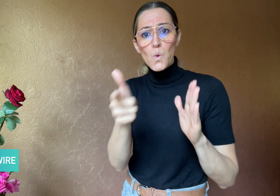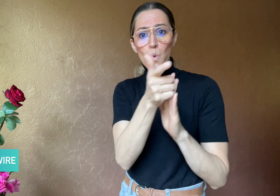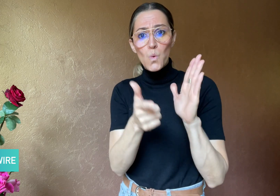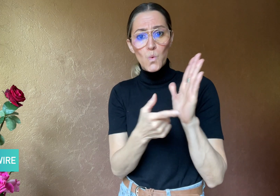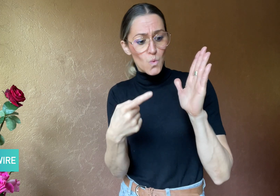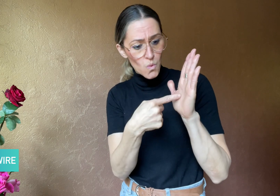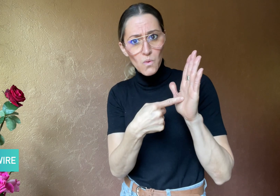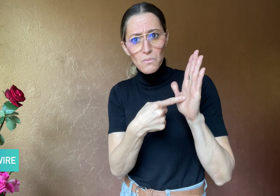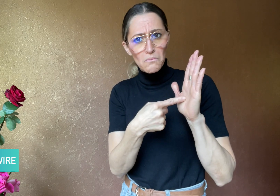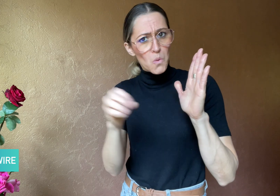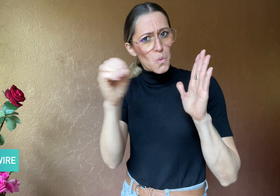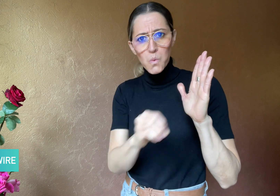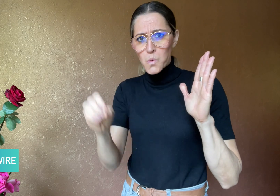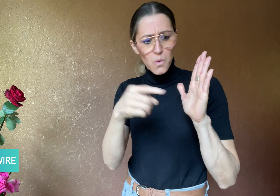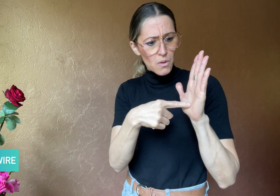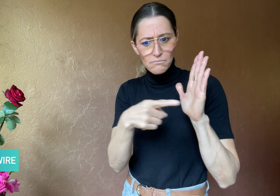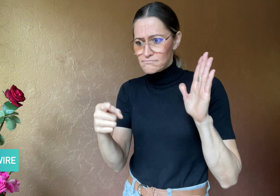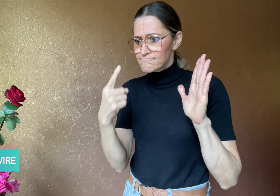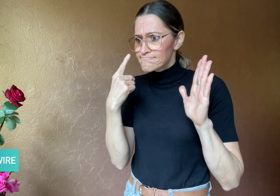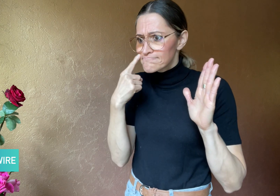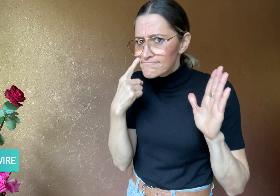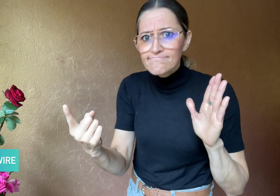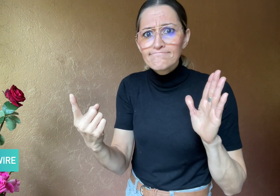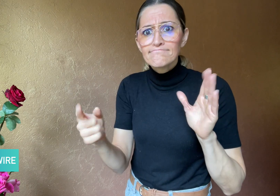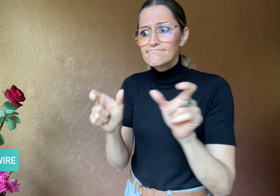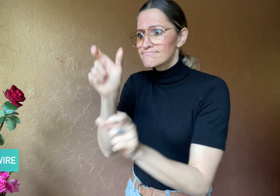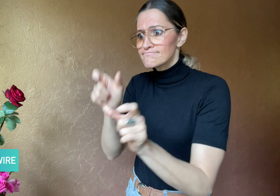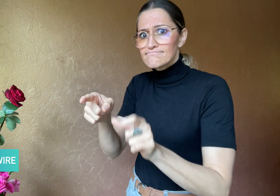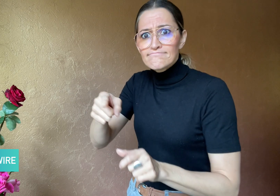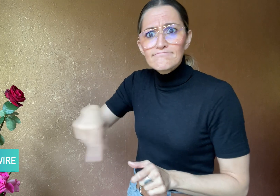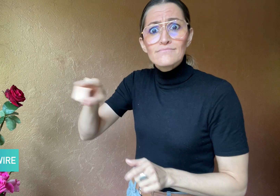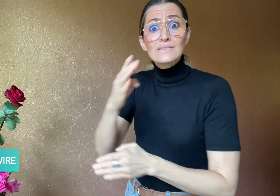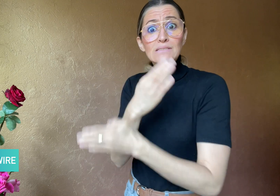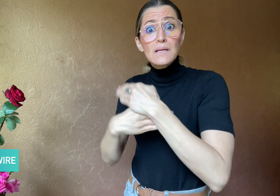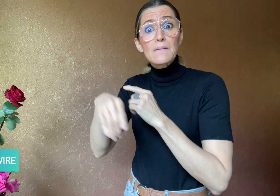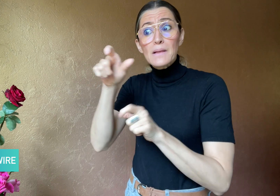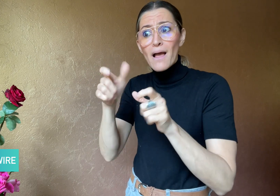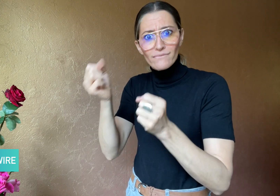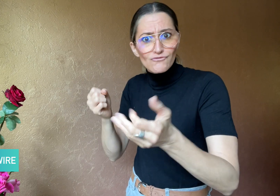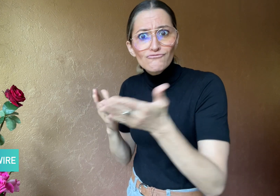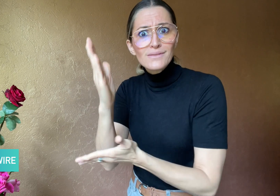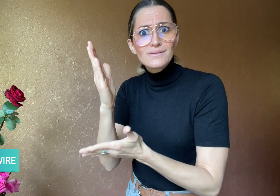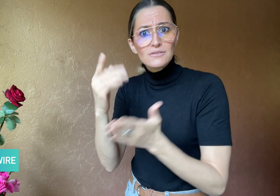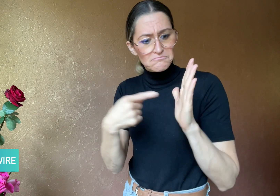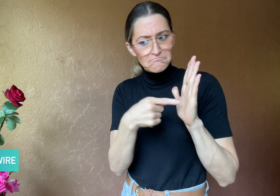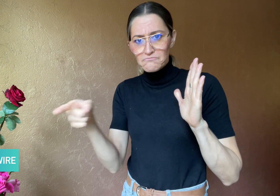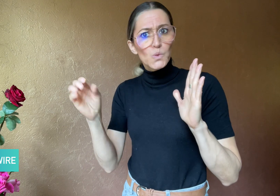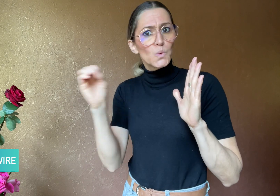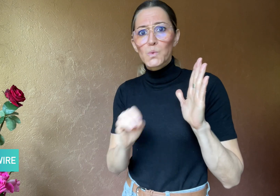with Iraq’s domestic laws which do not recognize rights